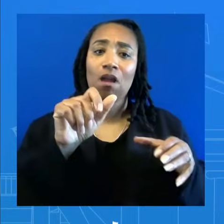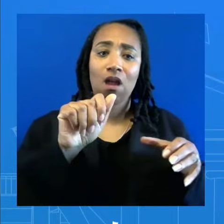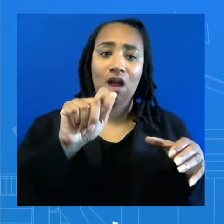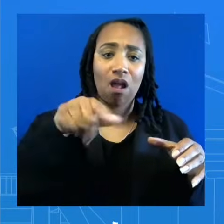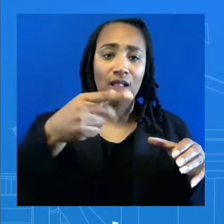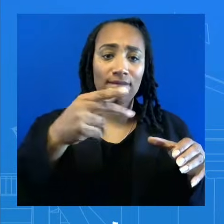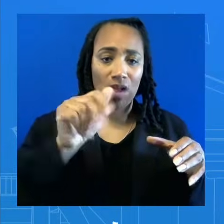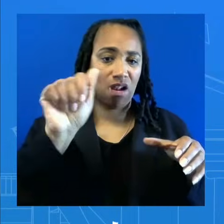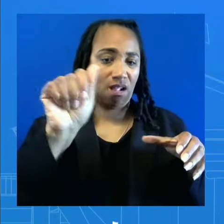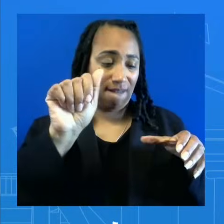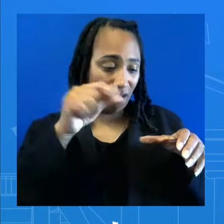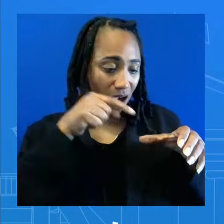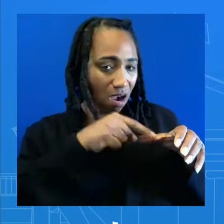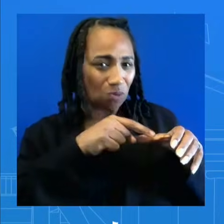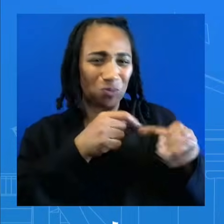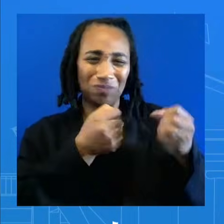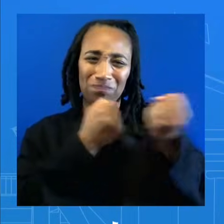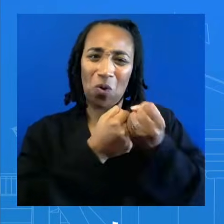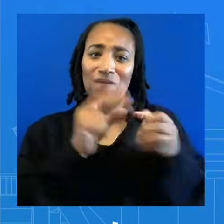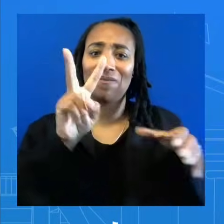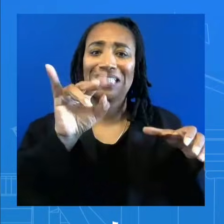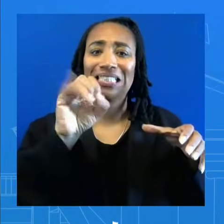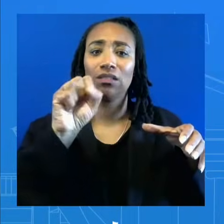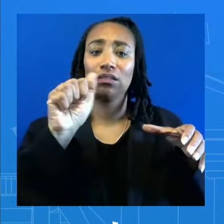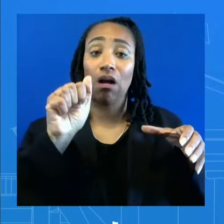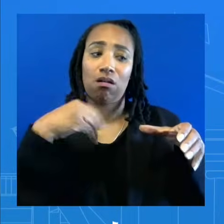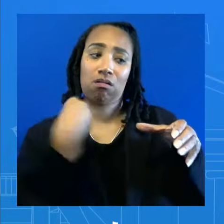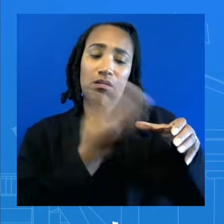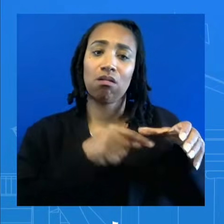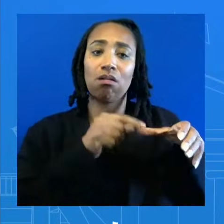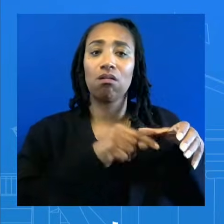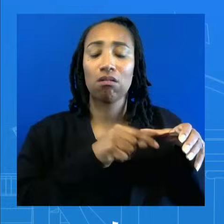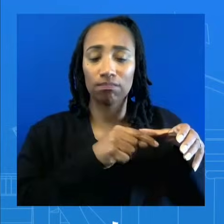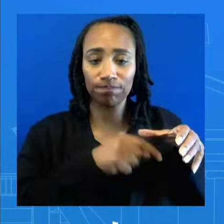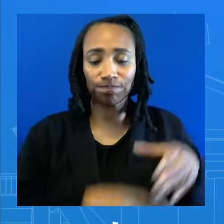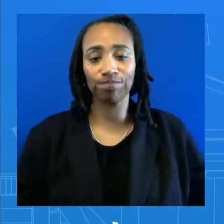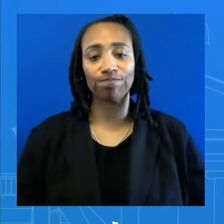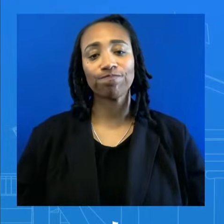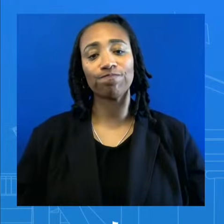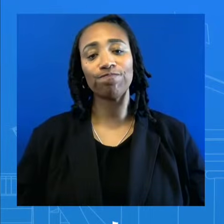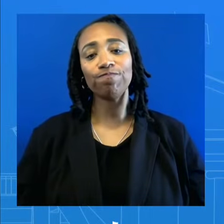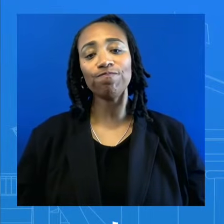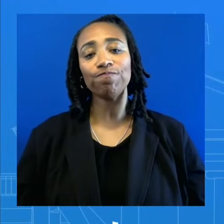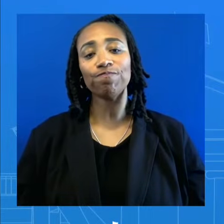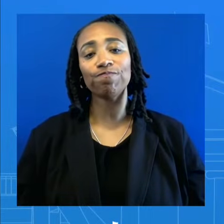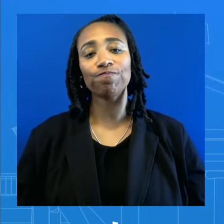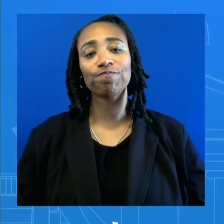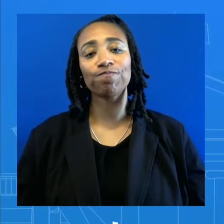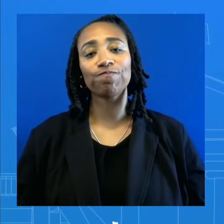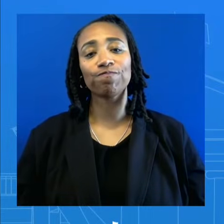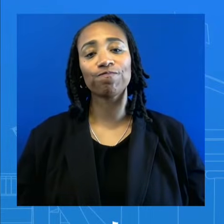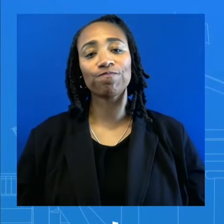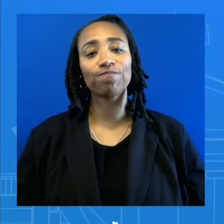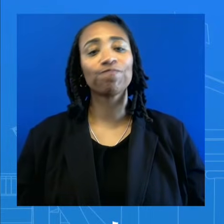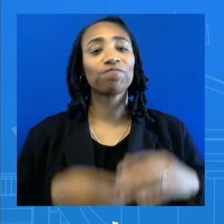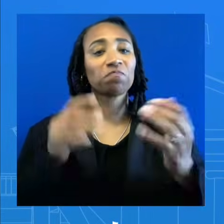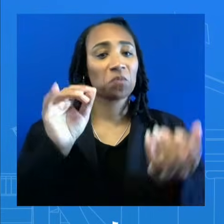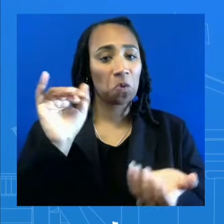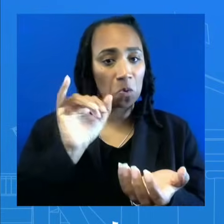particularly in and around New Jersey. We have no evidence at this time that the reported drone sightings pose a national security